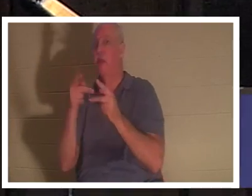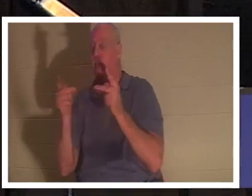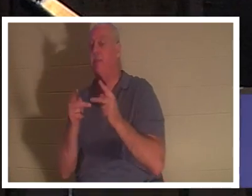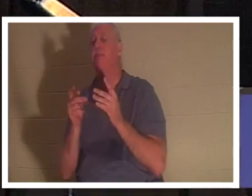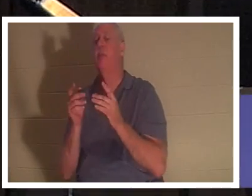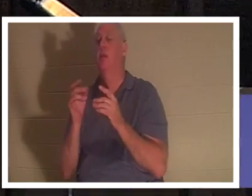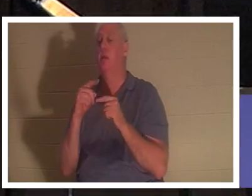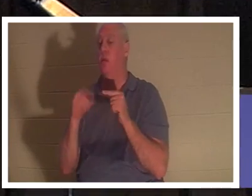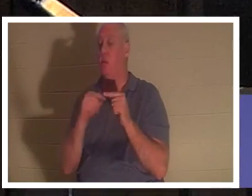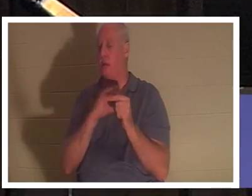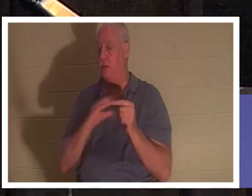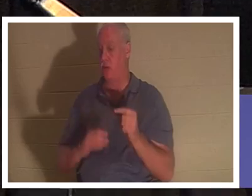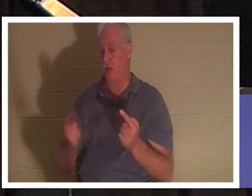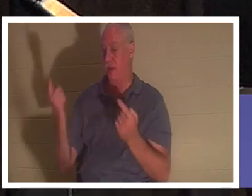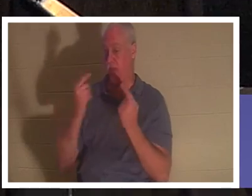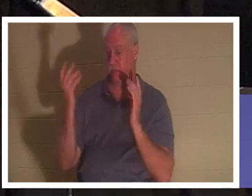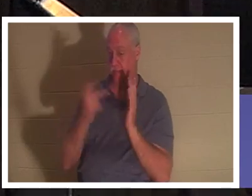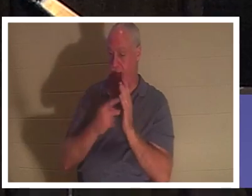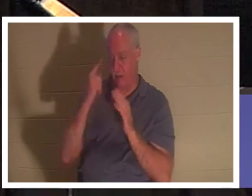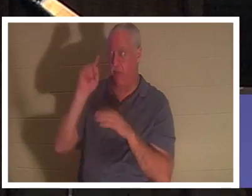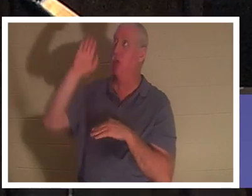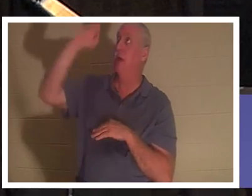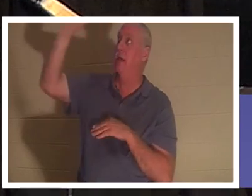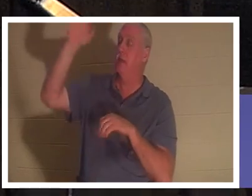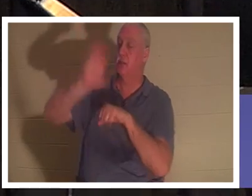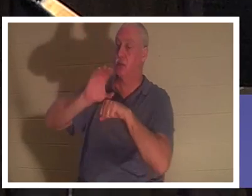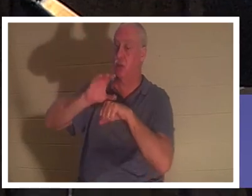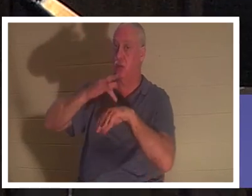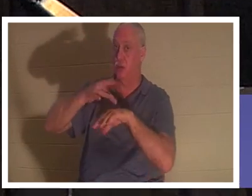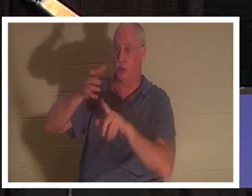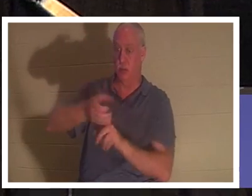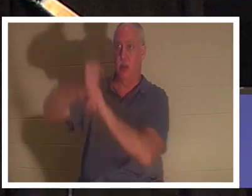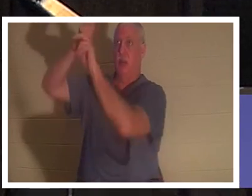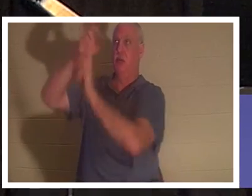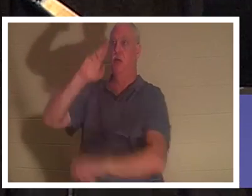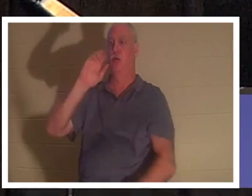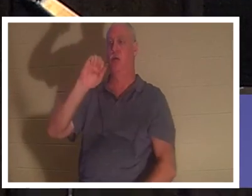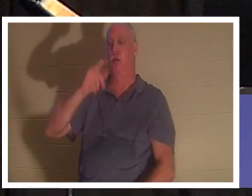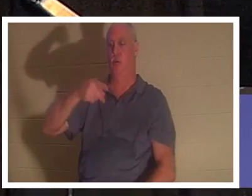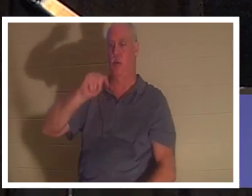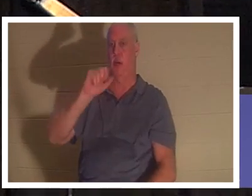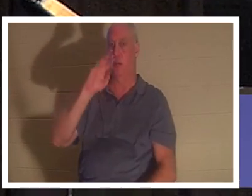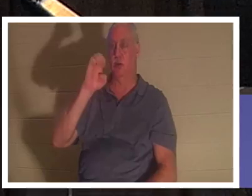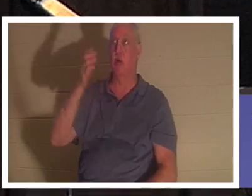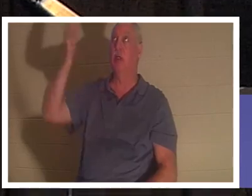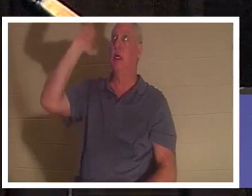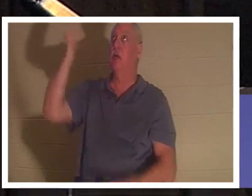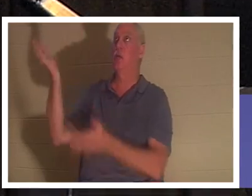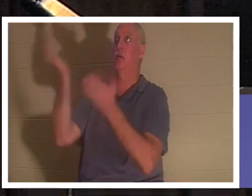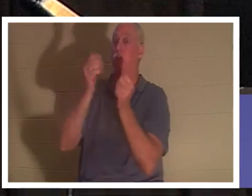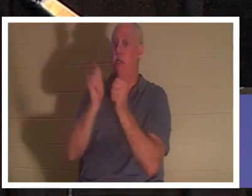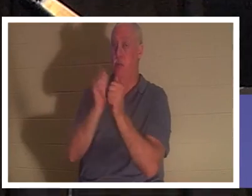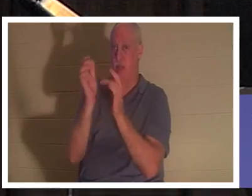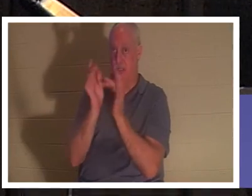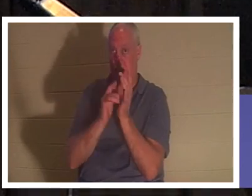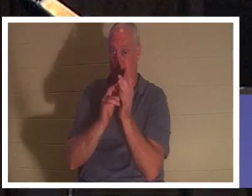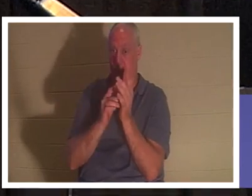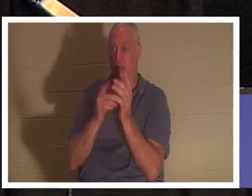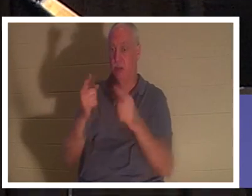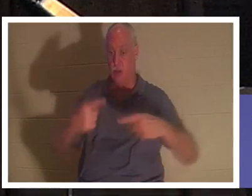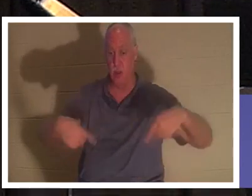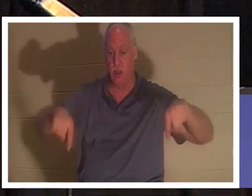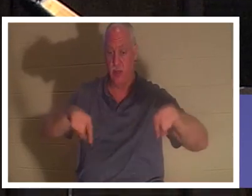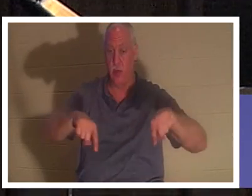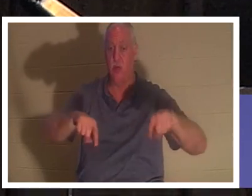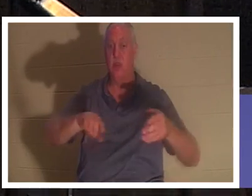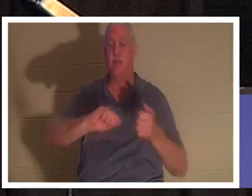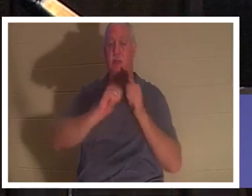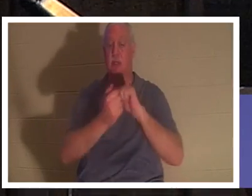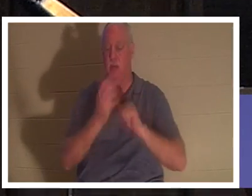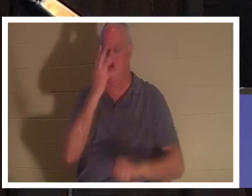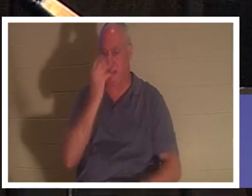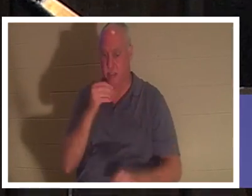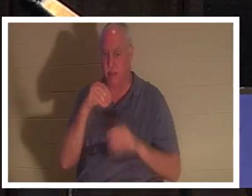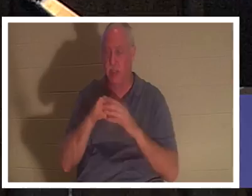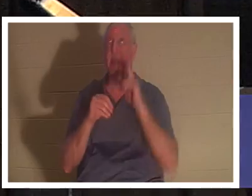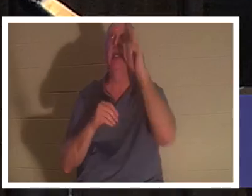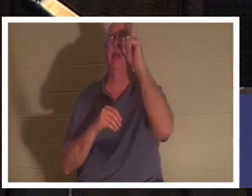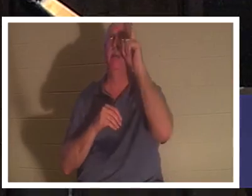for His church at the rapture, God will bring with Jesus, those who have fallen asleep in Him. 1st